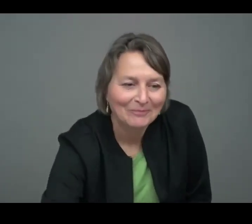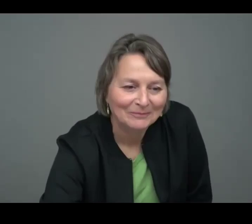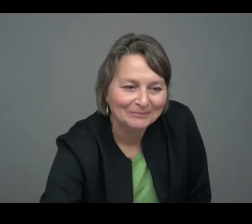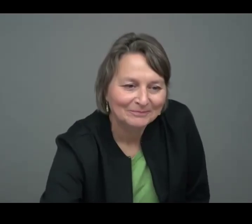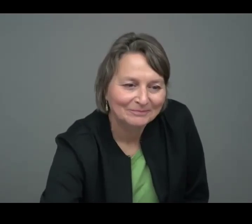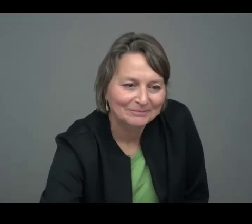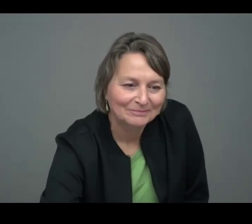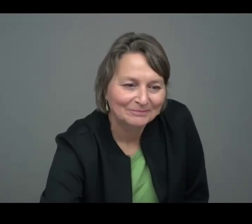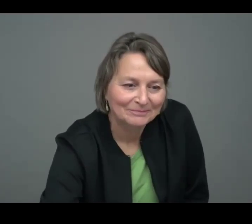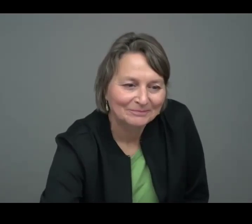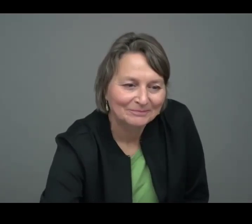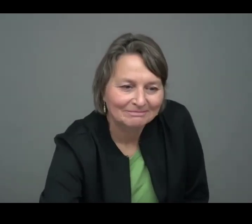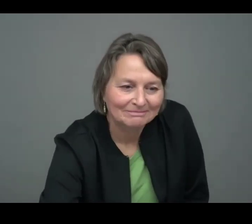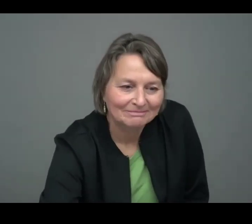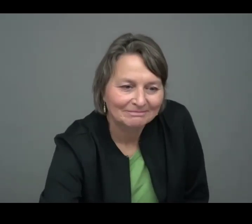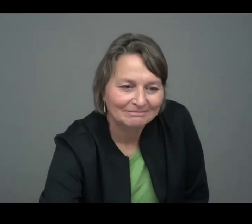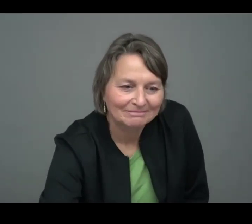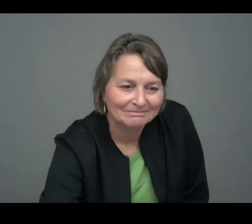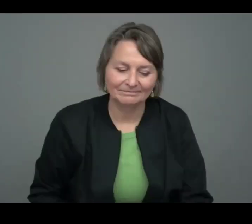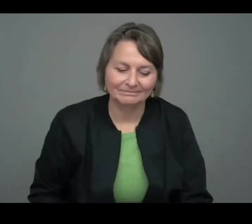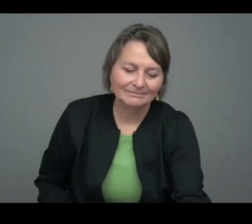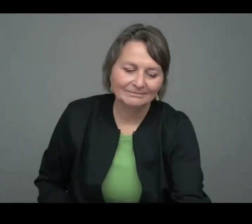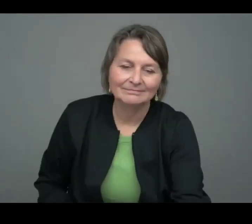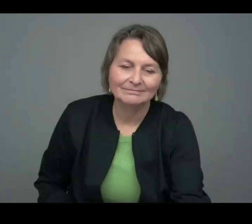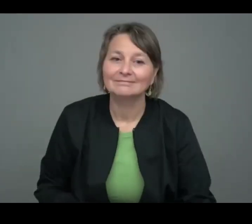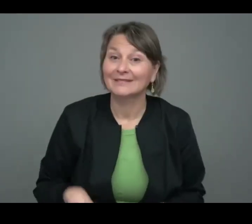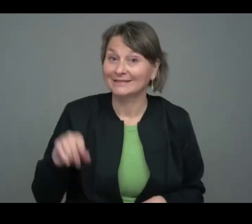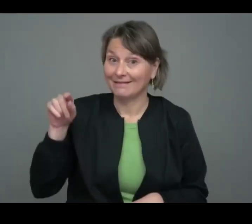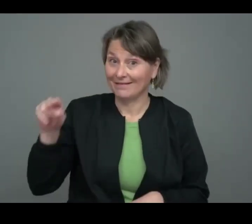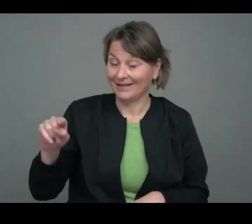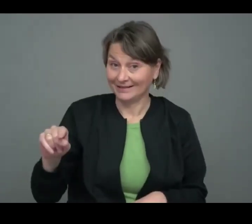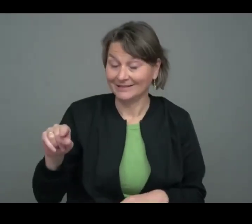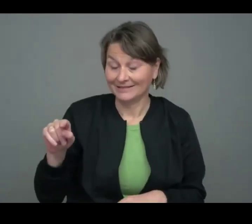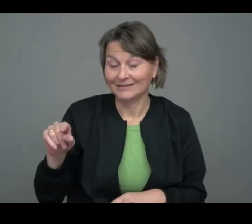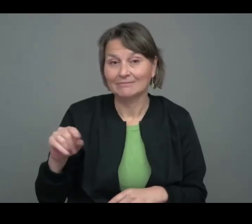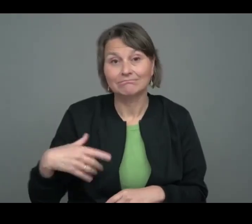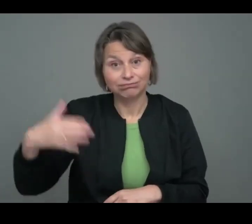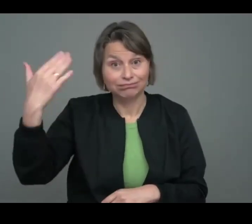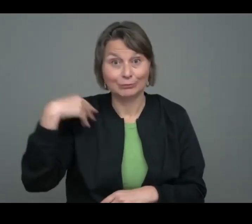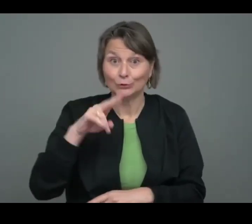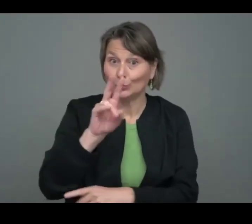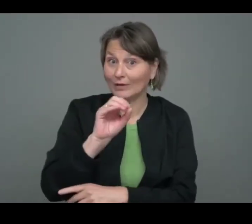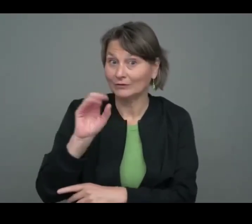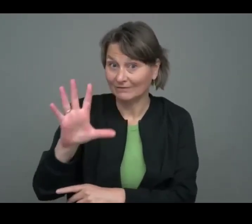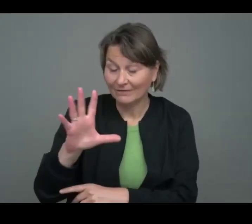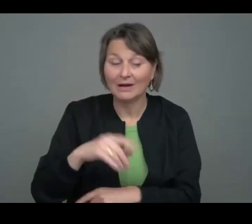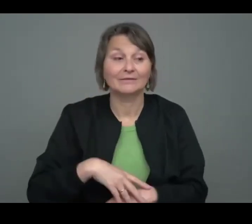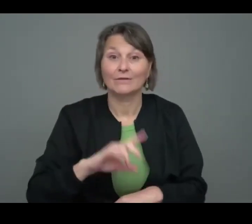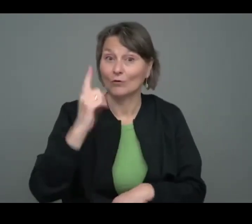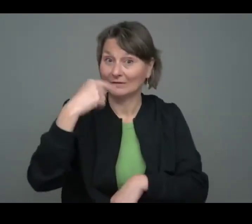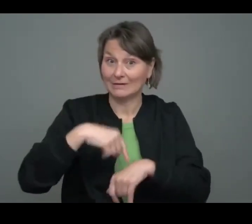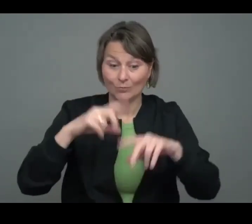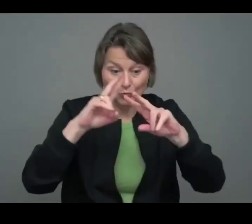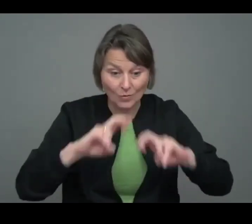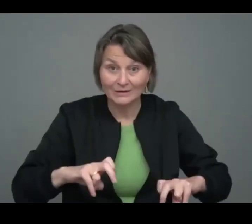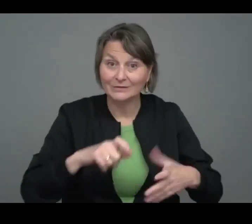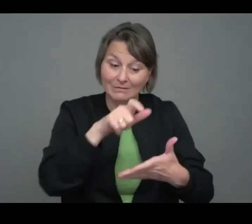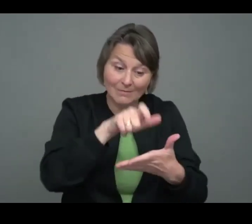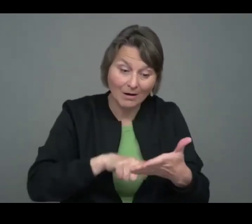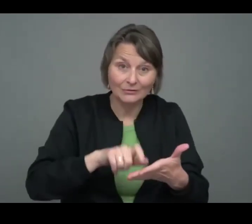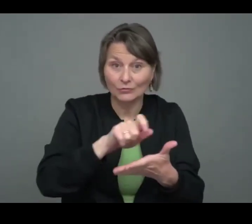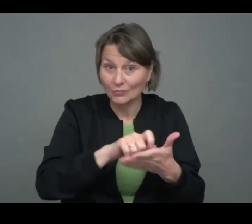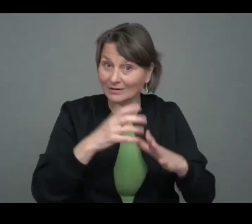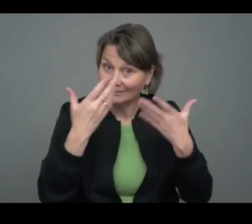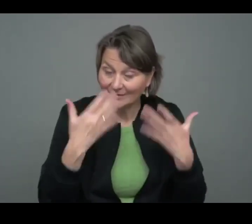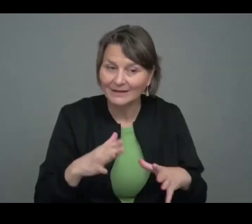and I will link this experience to my research topics all these years. So when I started this